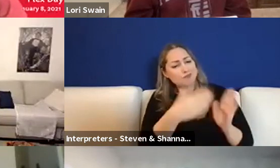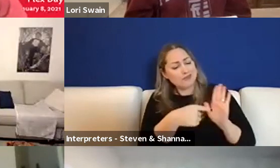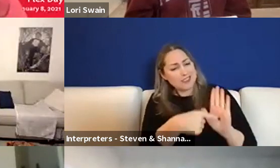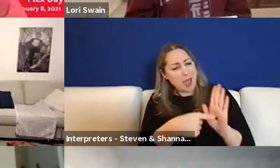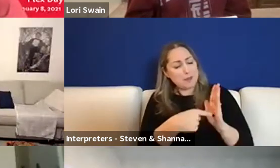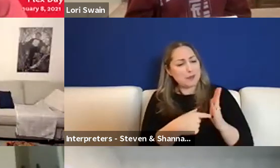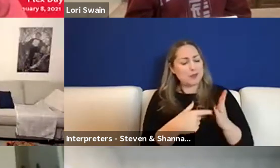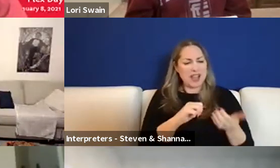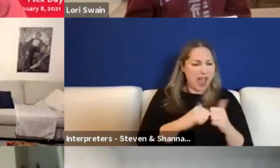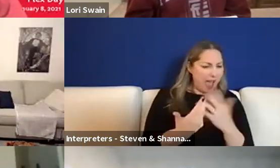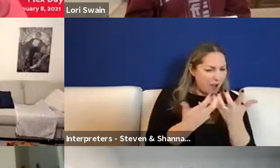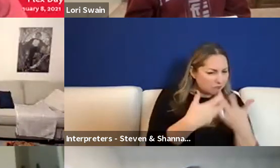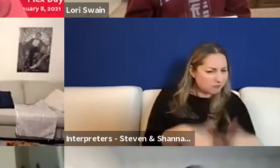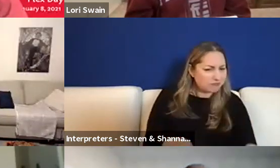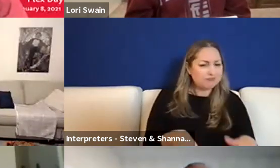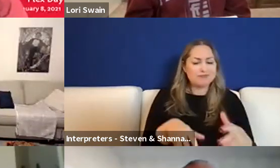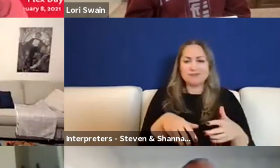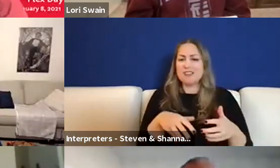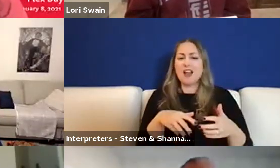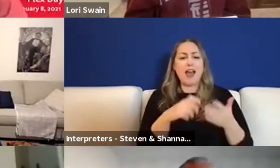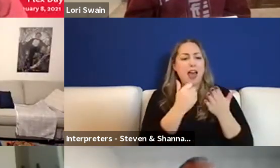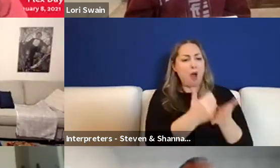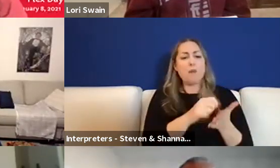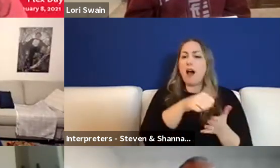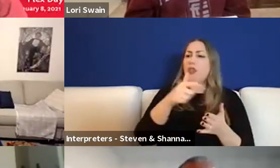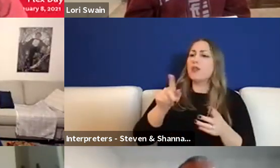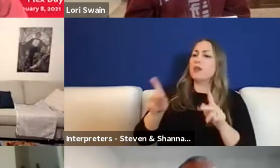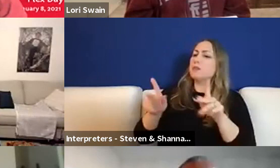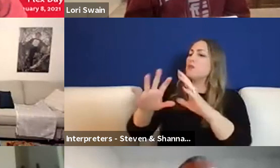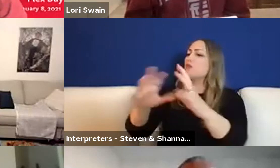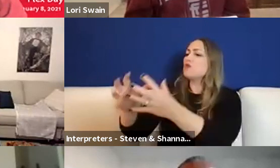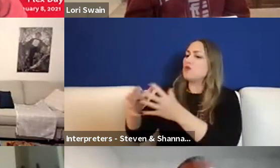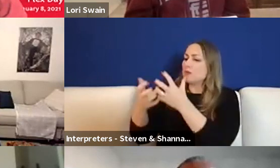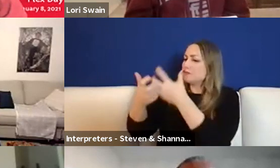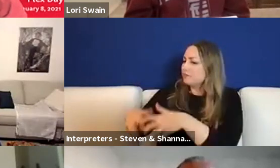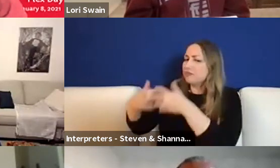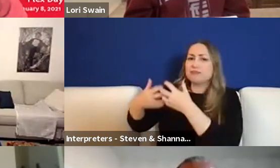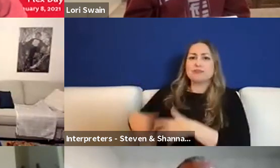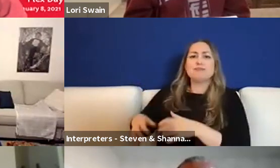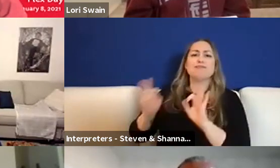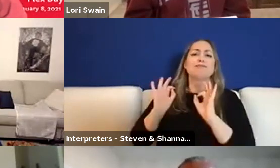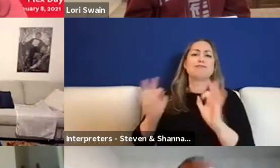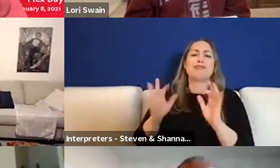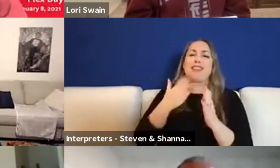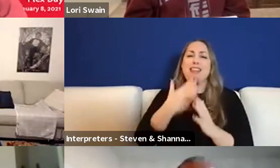with all the other people and work with each other to make something happen. So, so thank you all for the panelists coming today. And